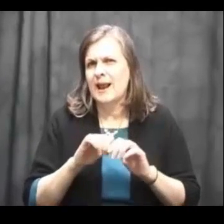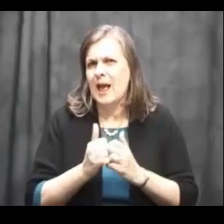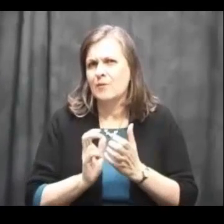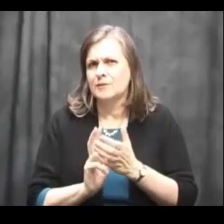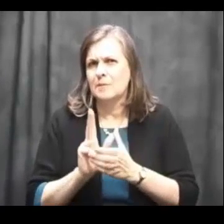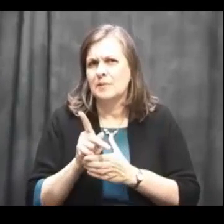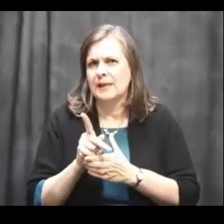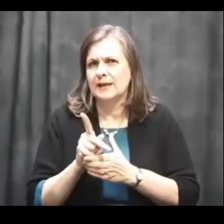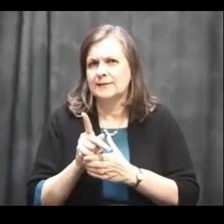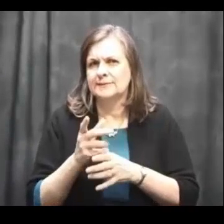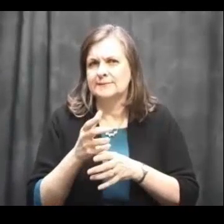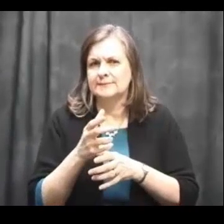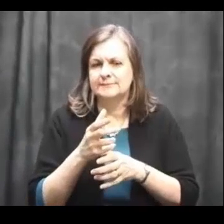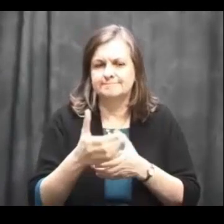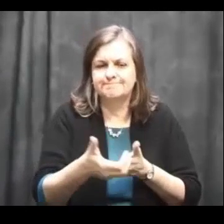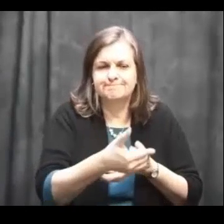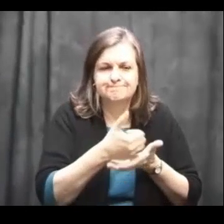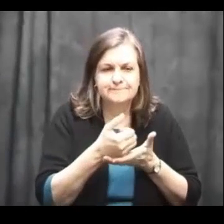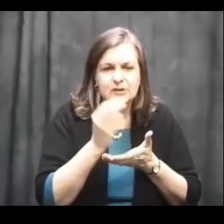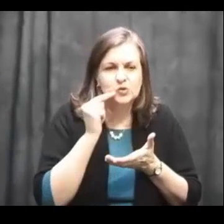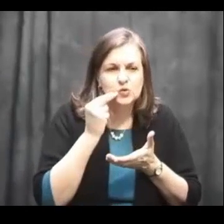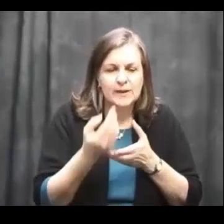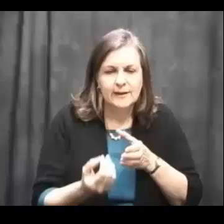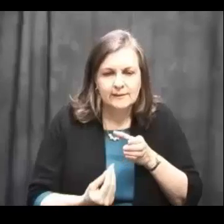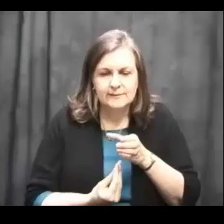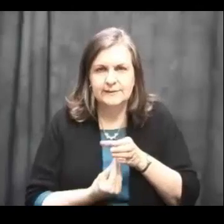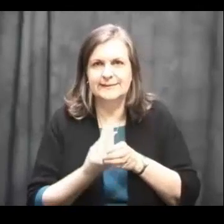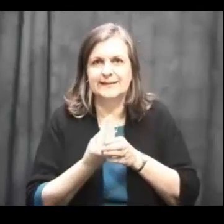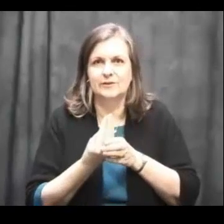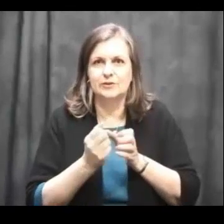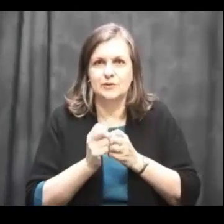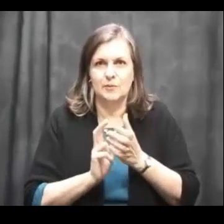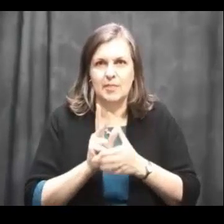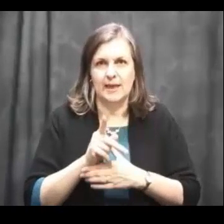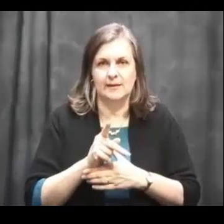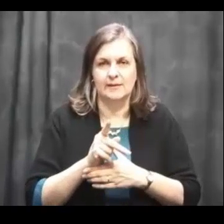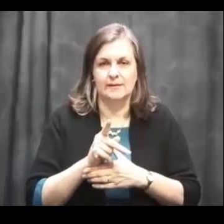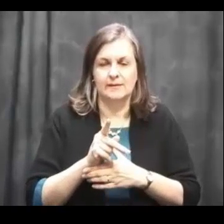but how does a plant get all of the nutrients and that it needs?